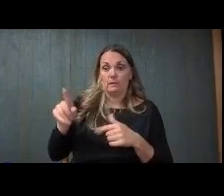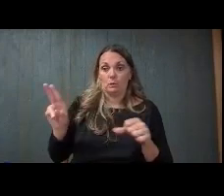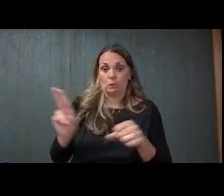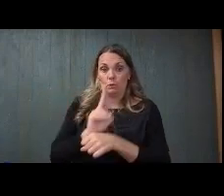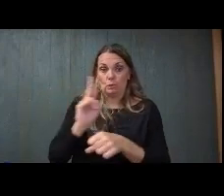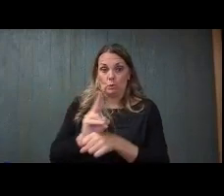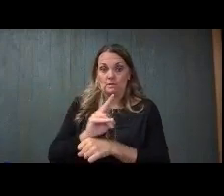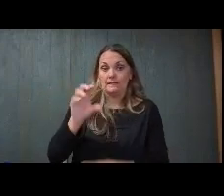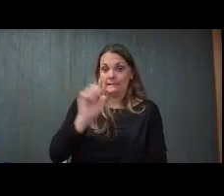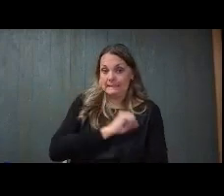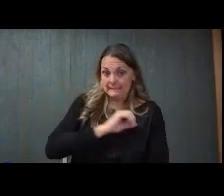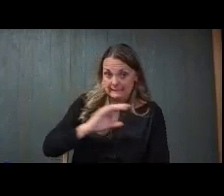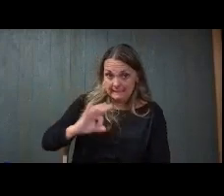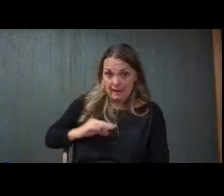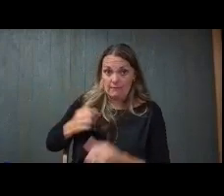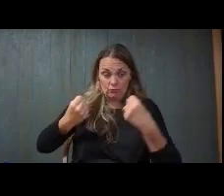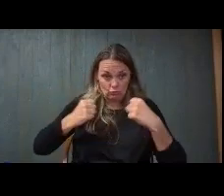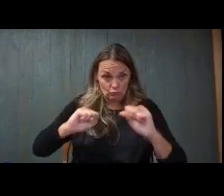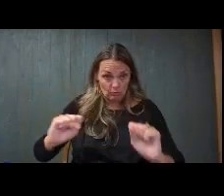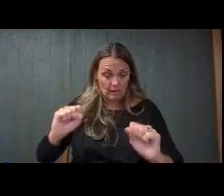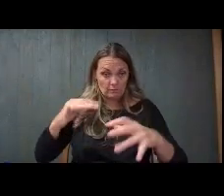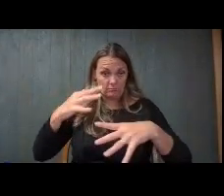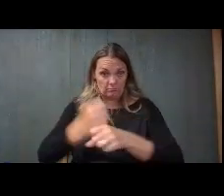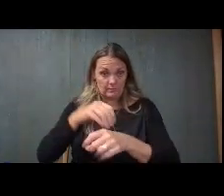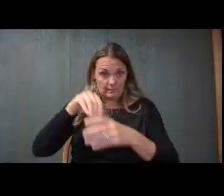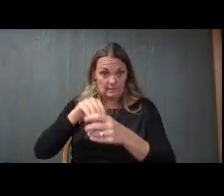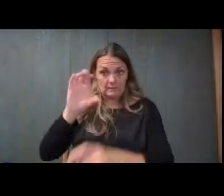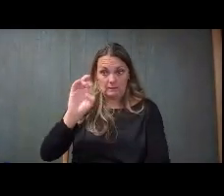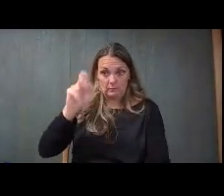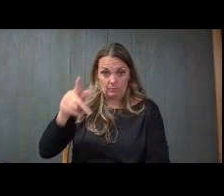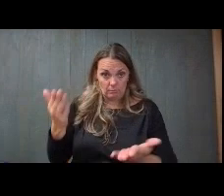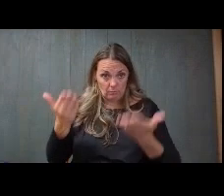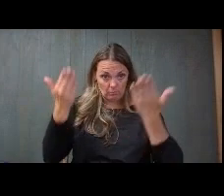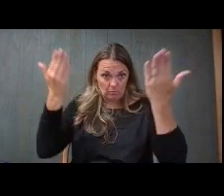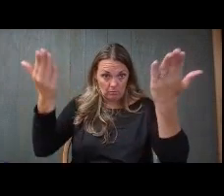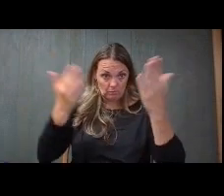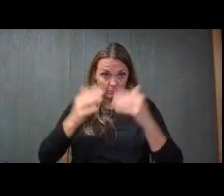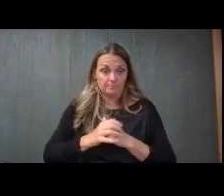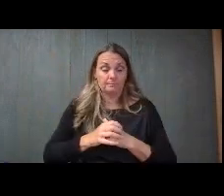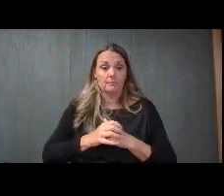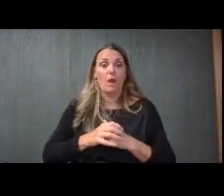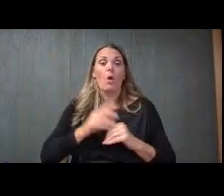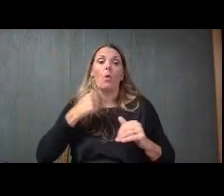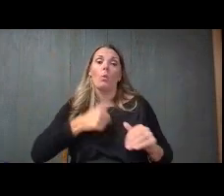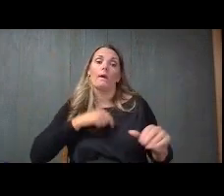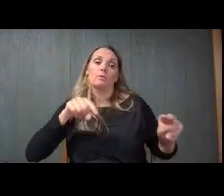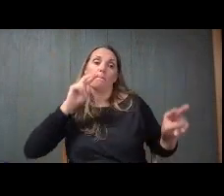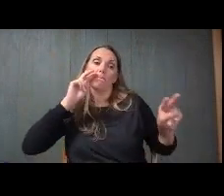and training strategies outlined in the KPIs proposal. Monitoring may include desk reviews